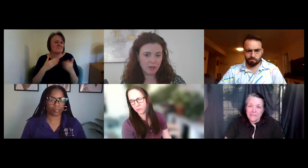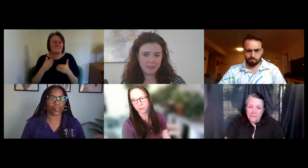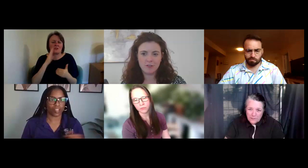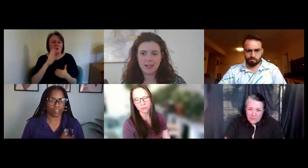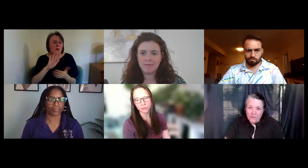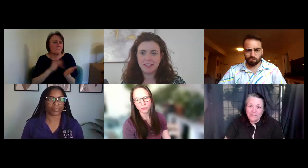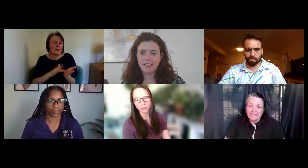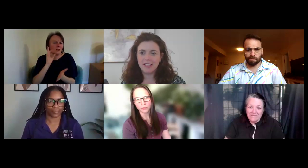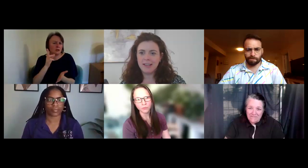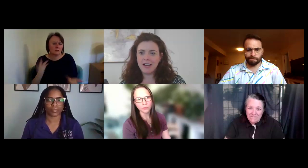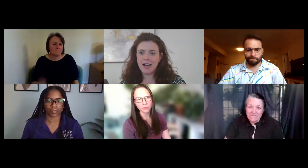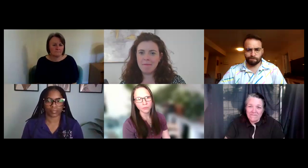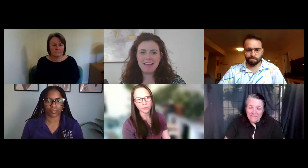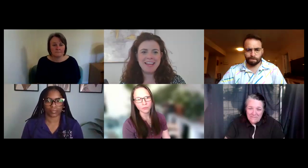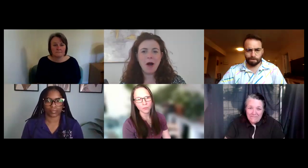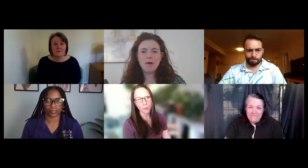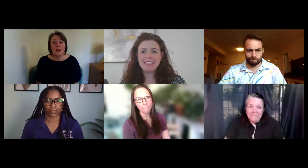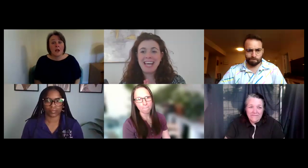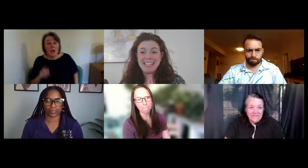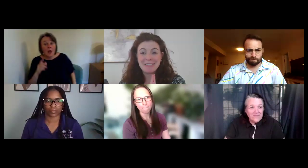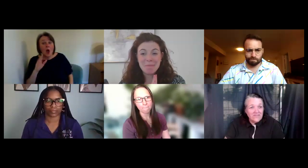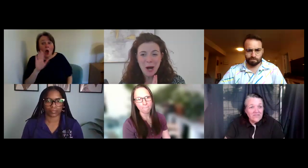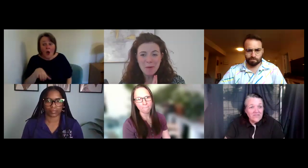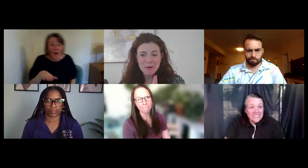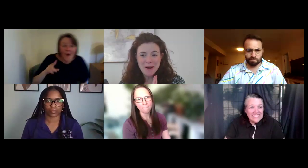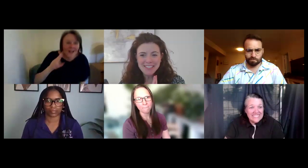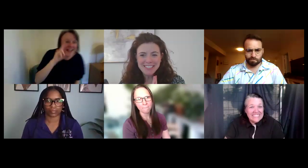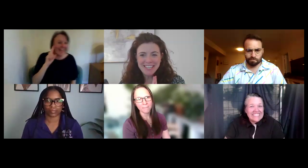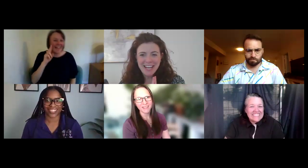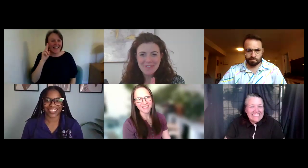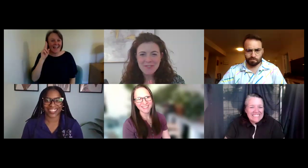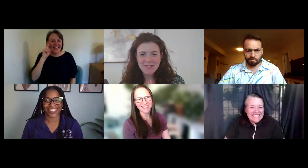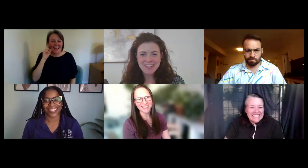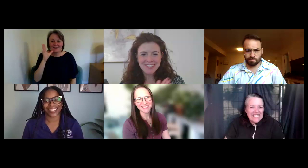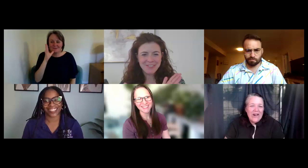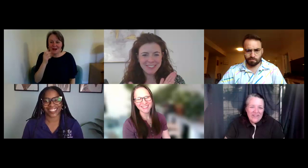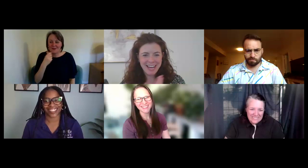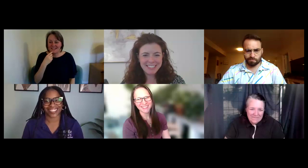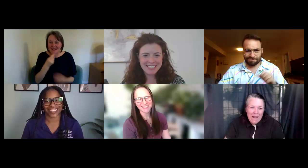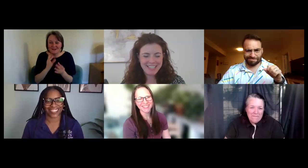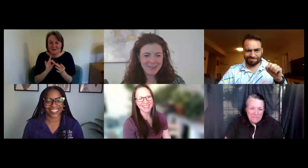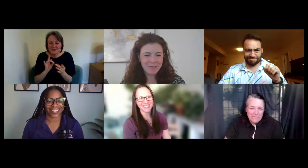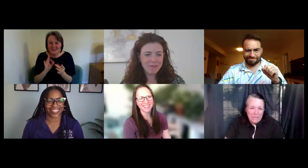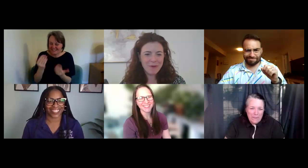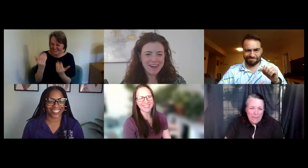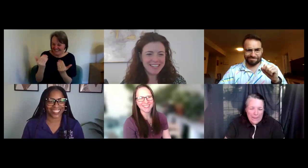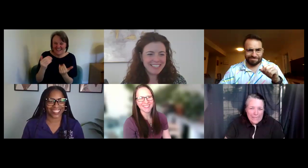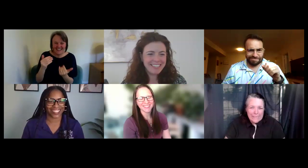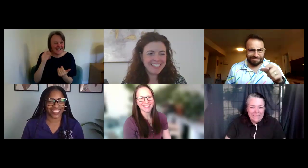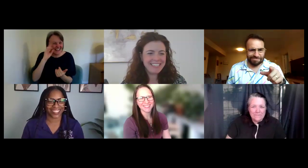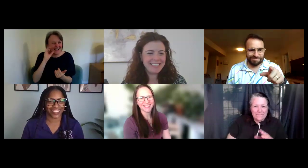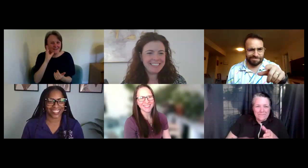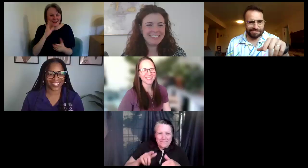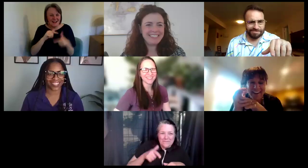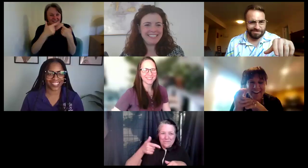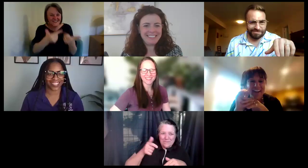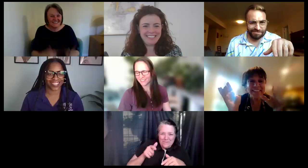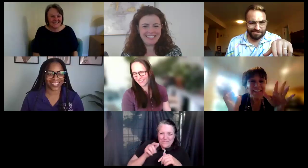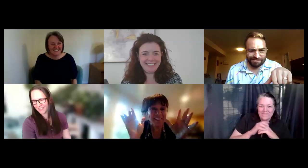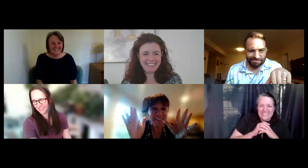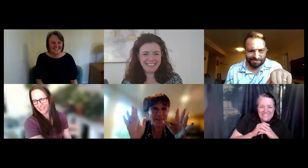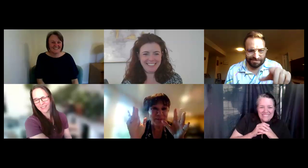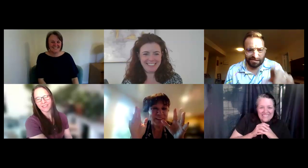medical history. And, then oh! it's Hayden's mom who want to say a few words? Well, yes, let's give her the floor.